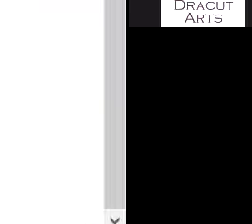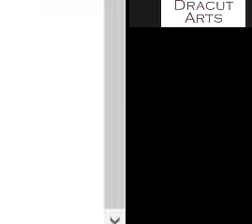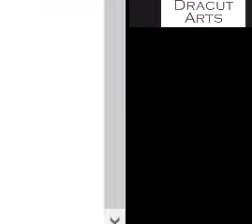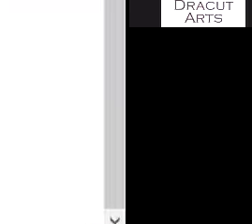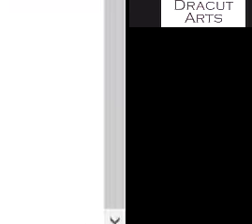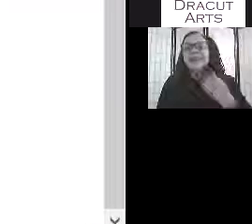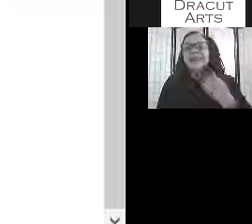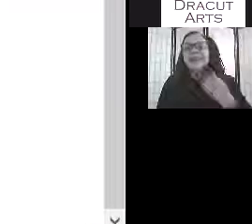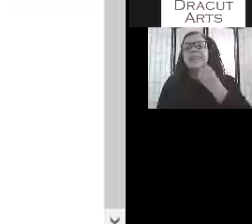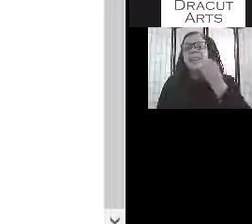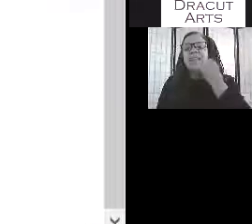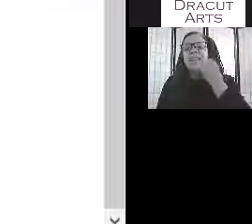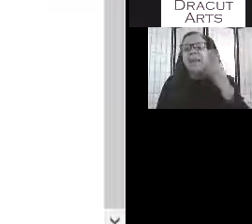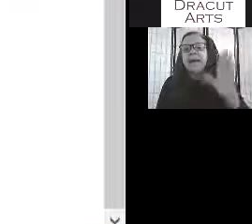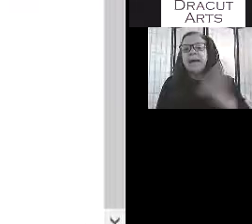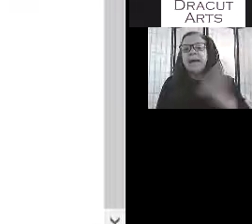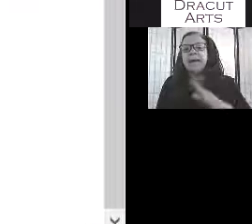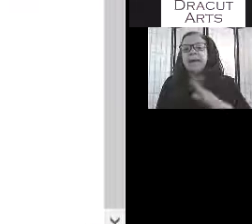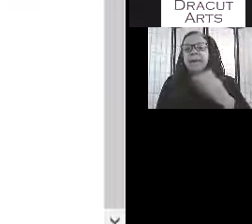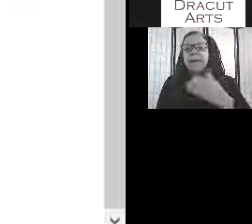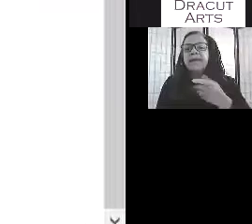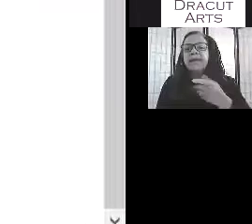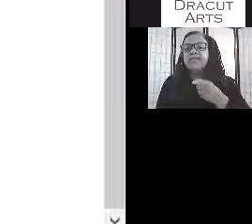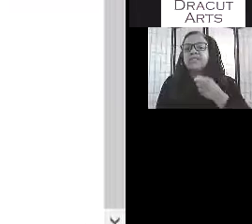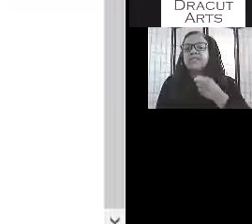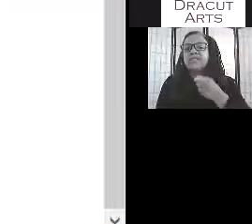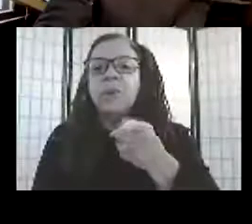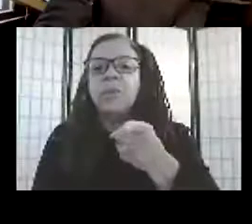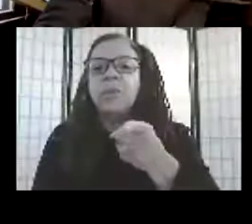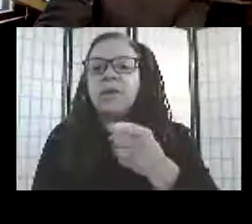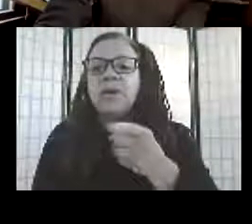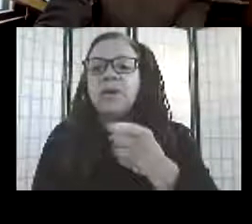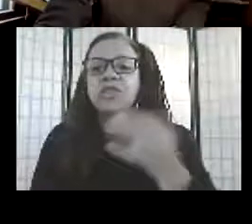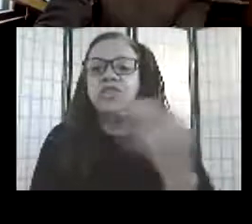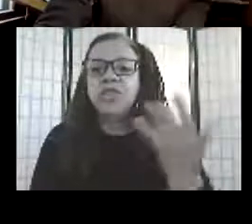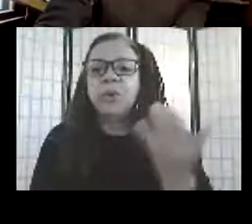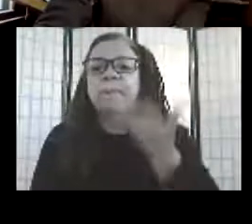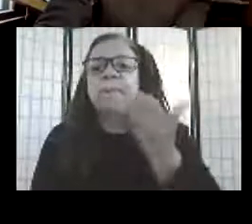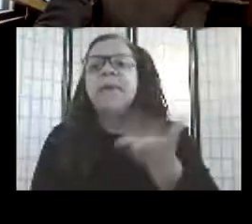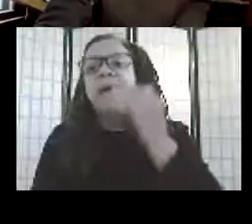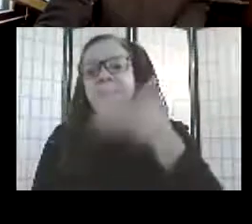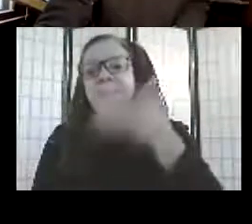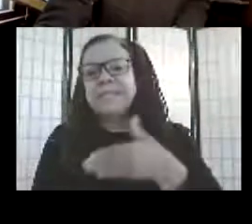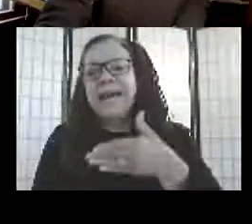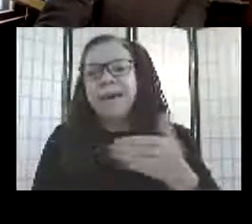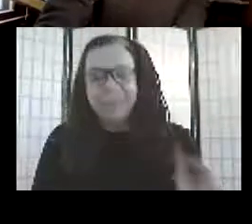that I love to show! Maybe I'll stop there for today. Do we have